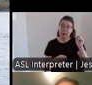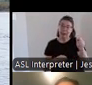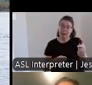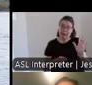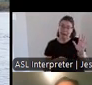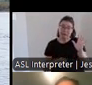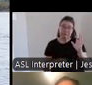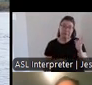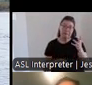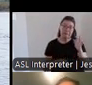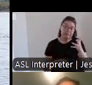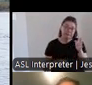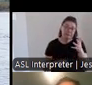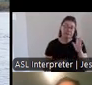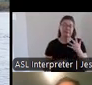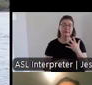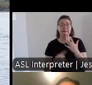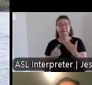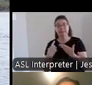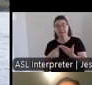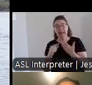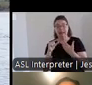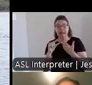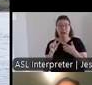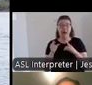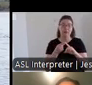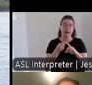It does talk a little bit about Manifold accessibility.